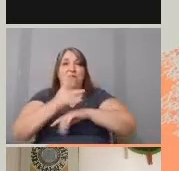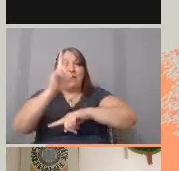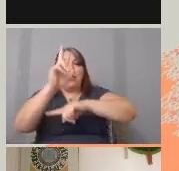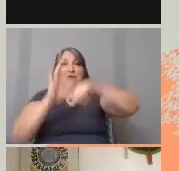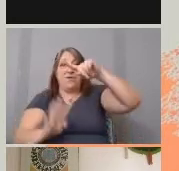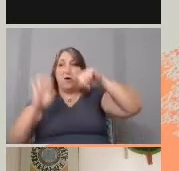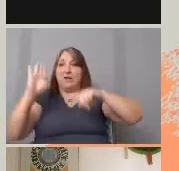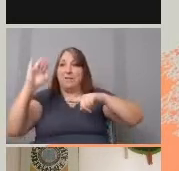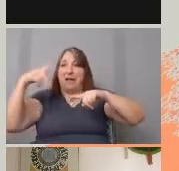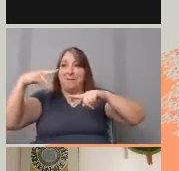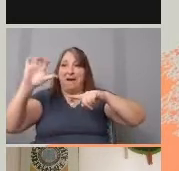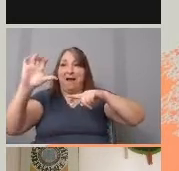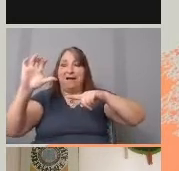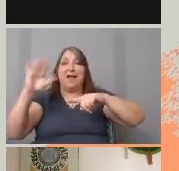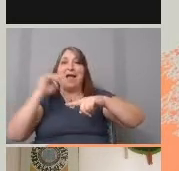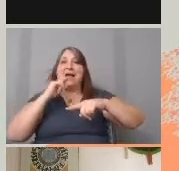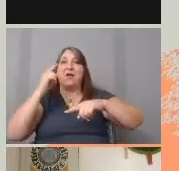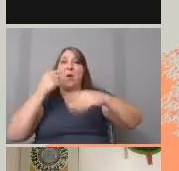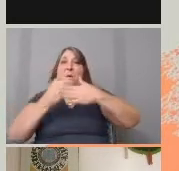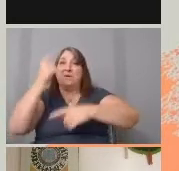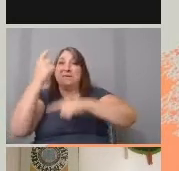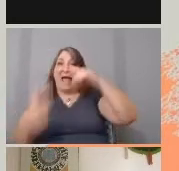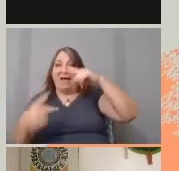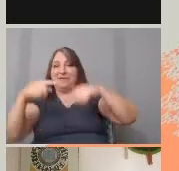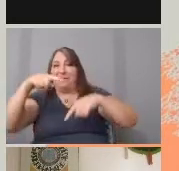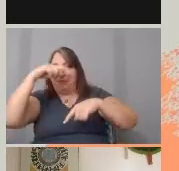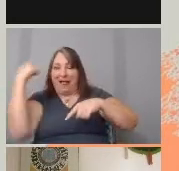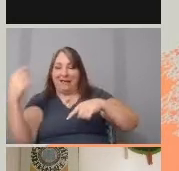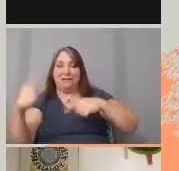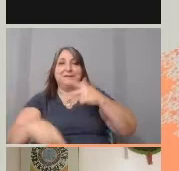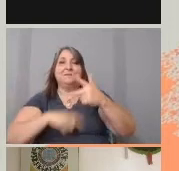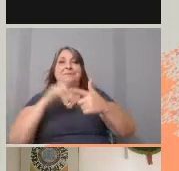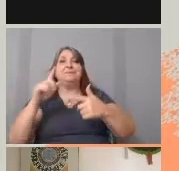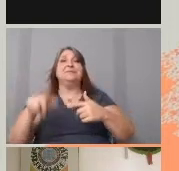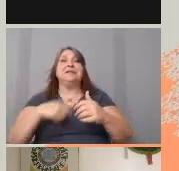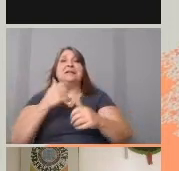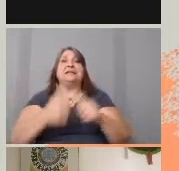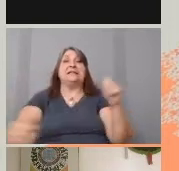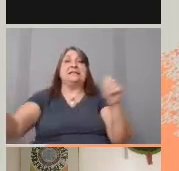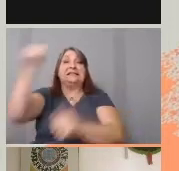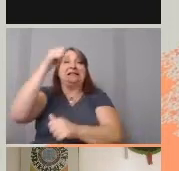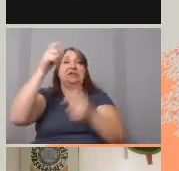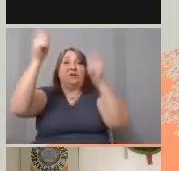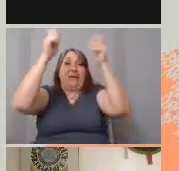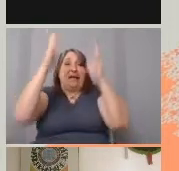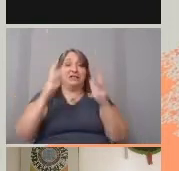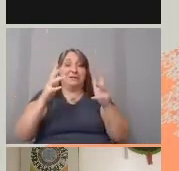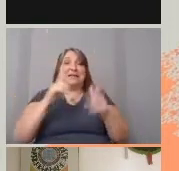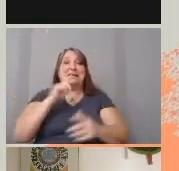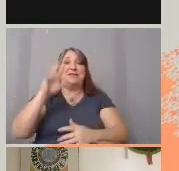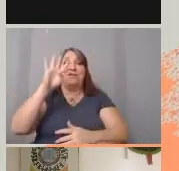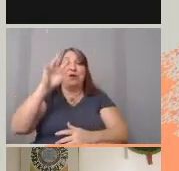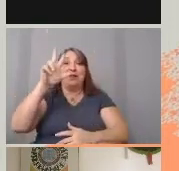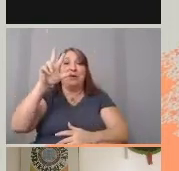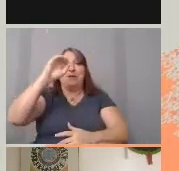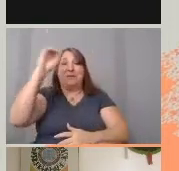and it's almost half Black. The senior management is 43% BIPOC and 21% Black.